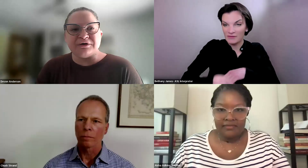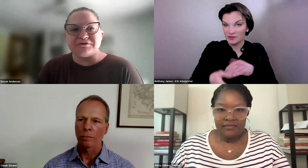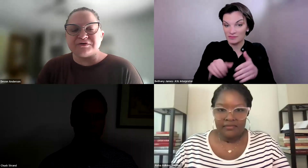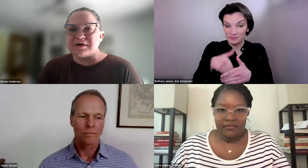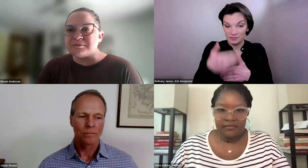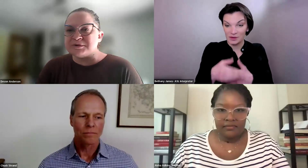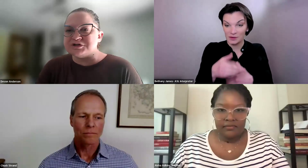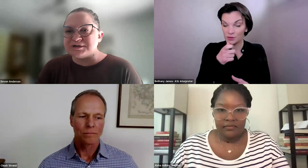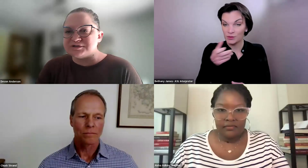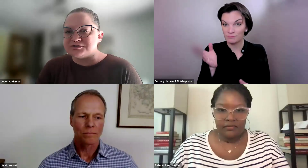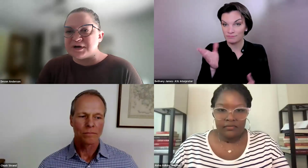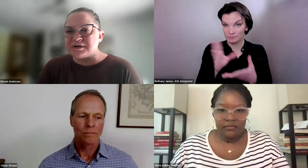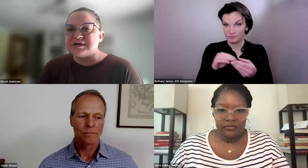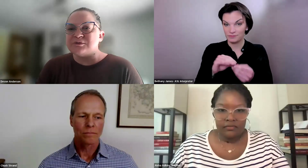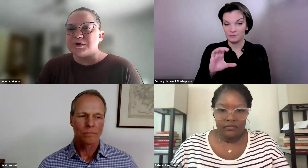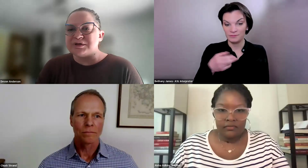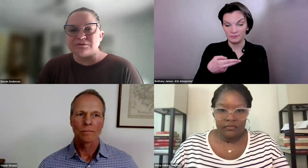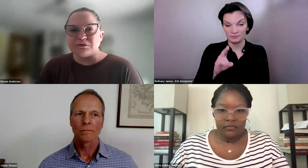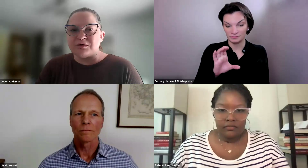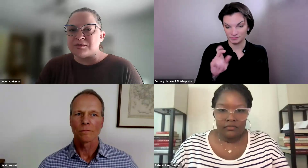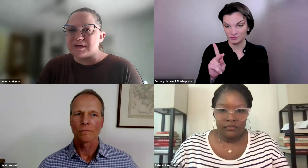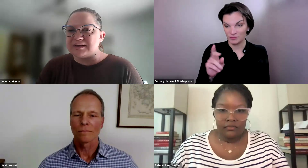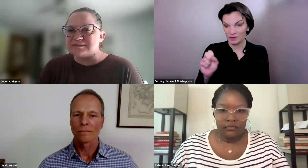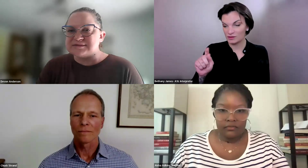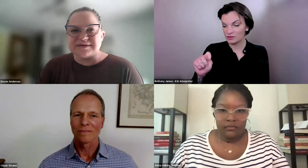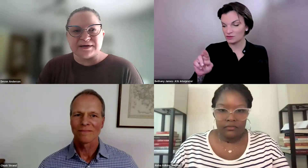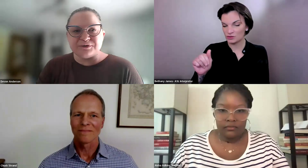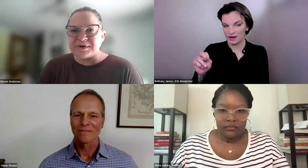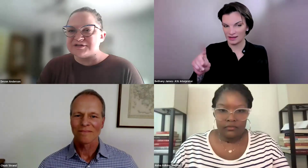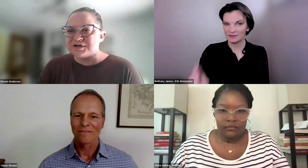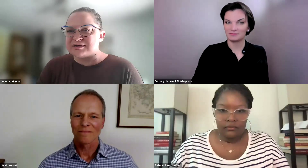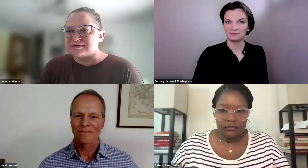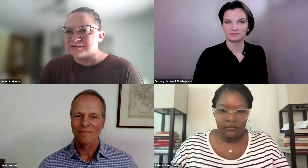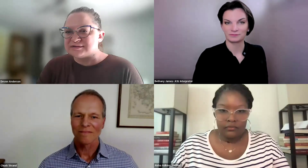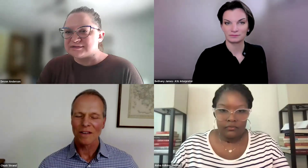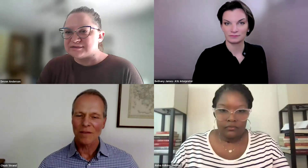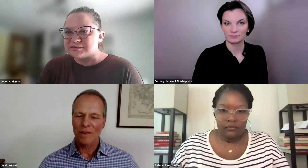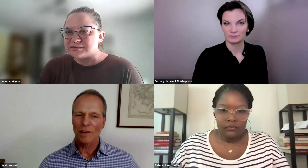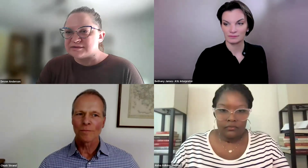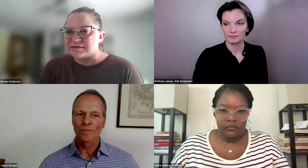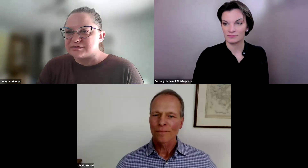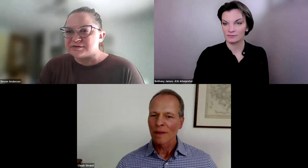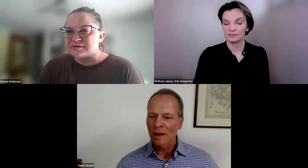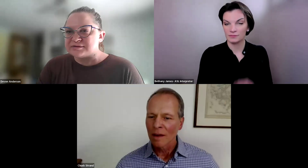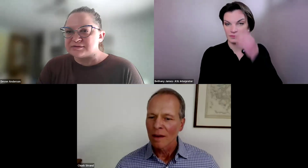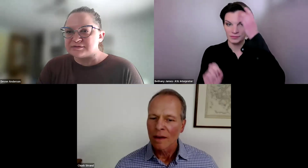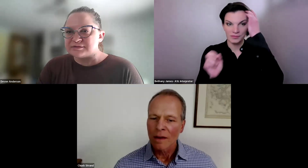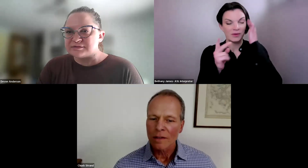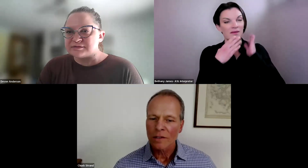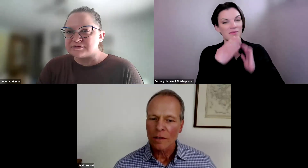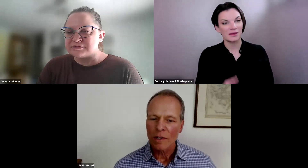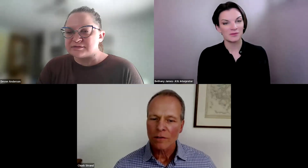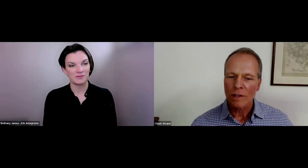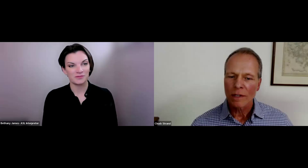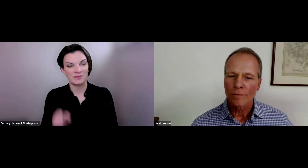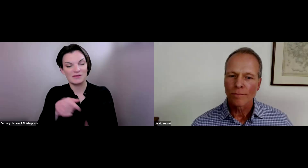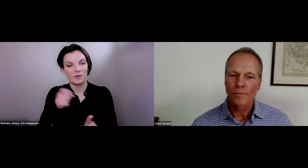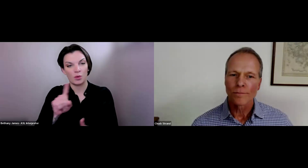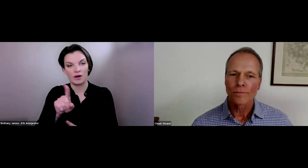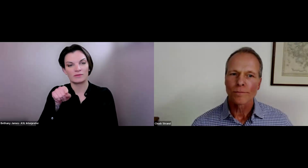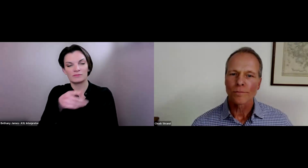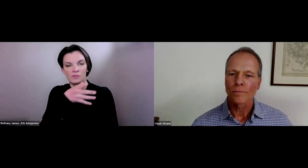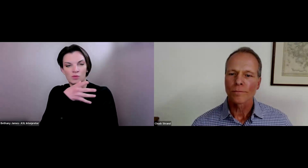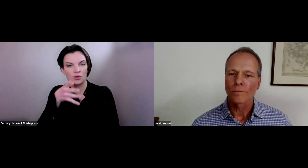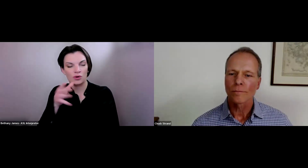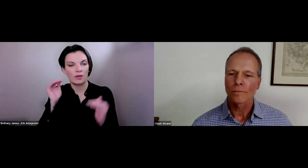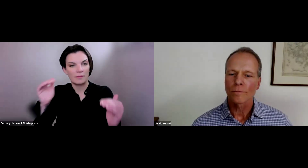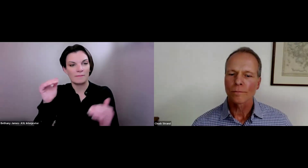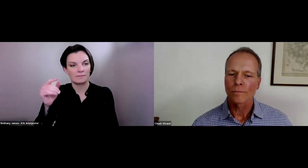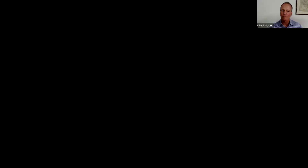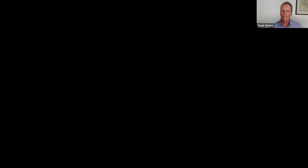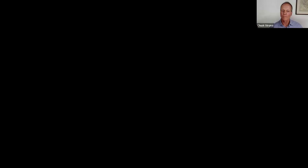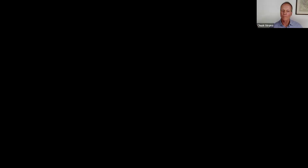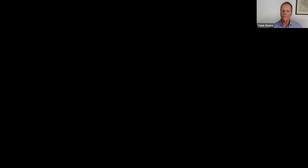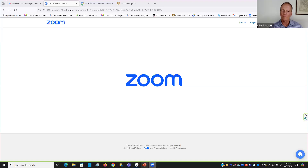hear from Chuck Strand with Rural Minds. Take it away, Chuck. CHUCK: Okay, thank you. Let me share my screen.